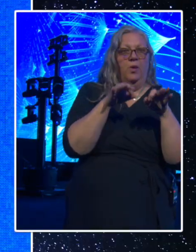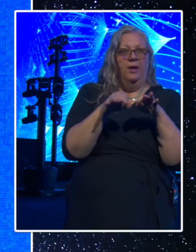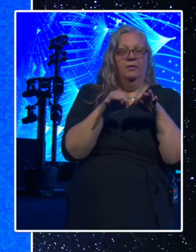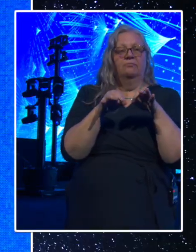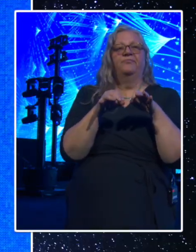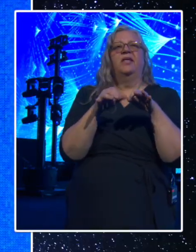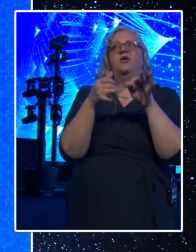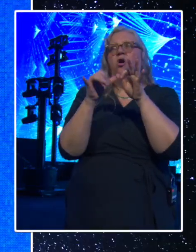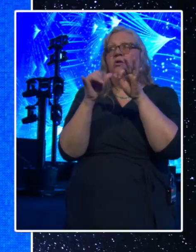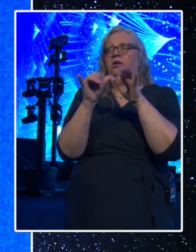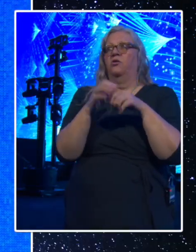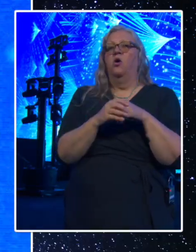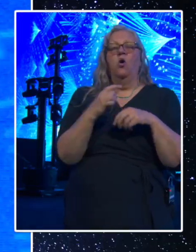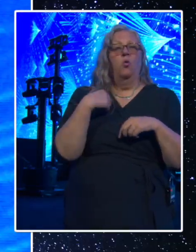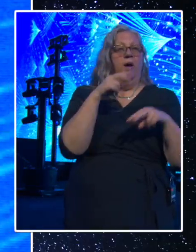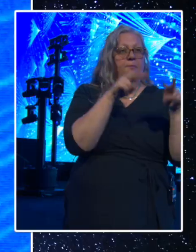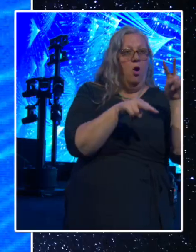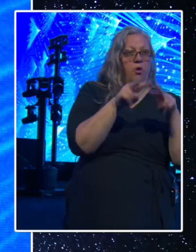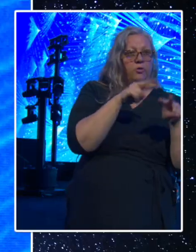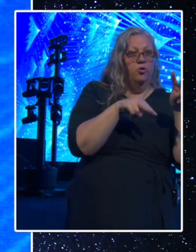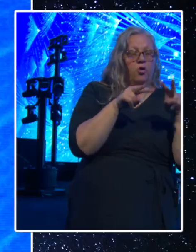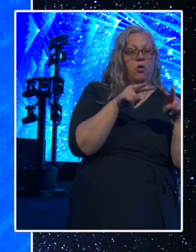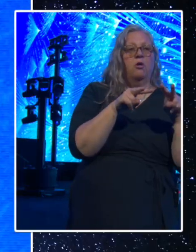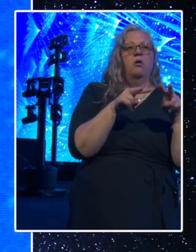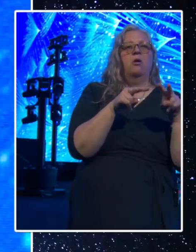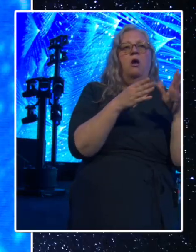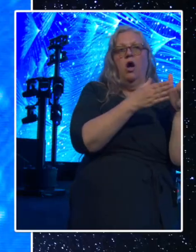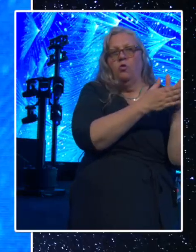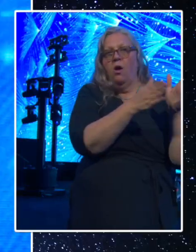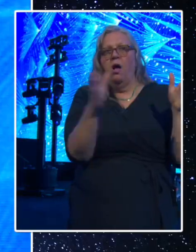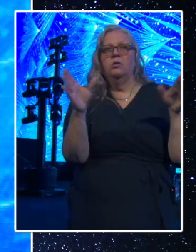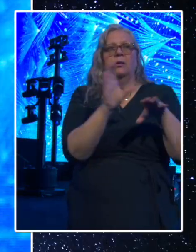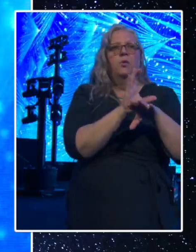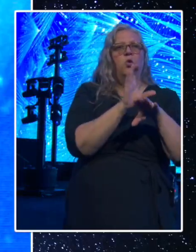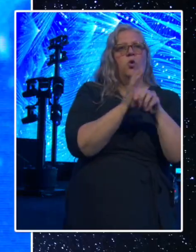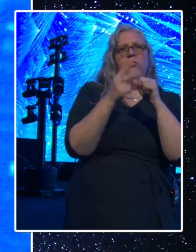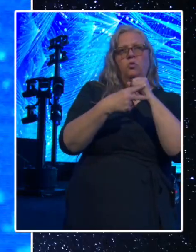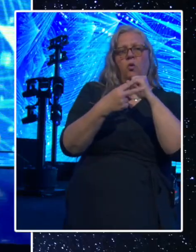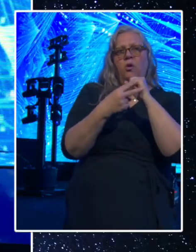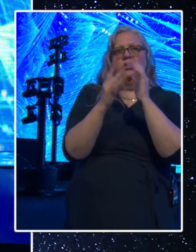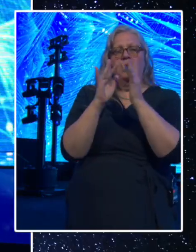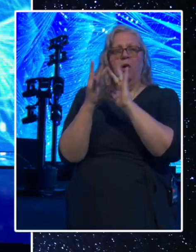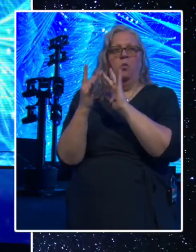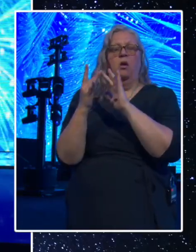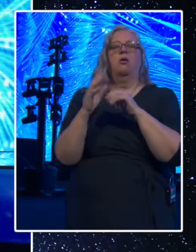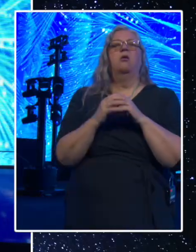OpsRamp not only monitors infrastructure across compute, storage and networking,